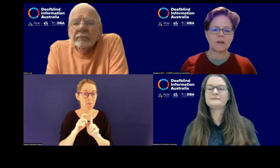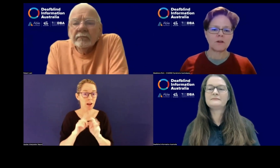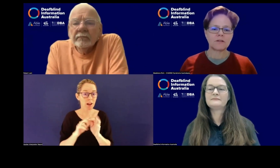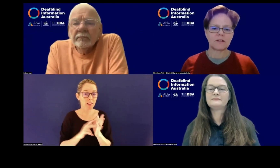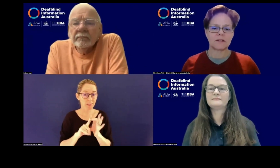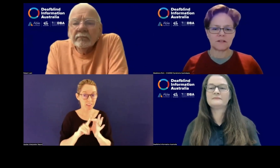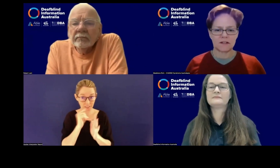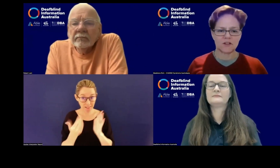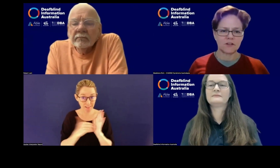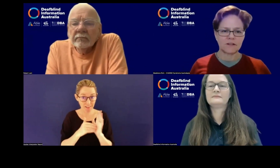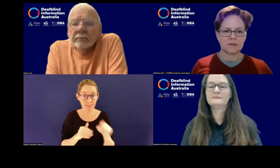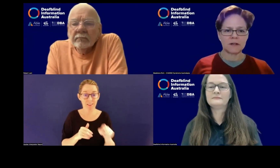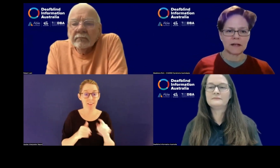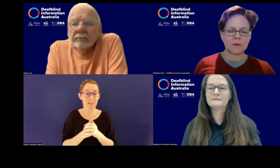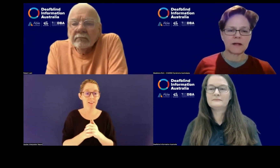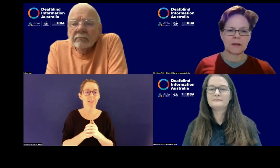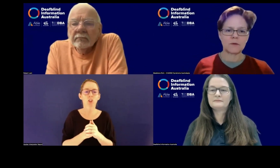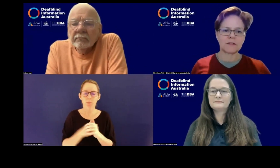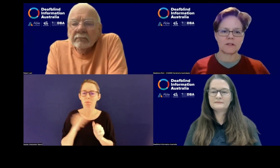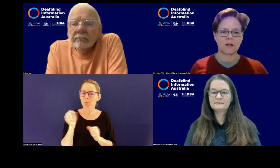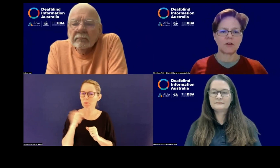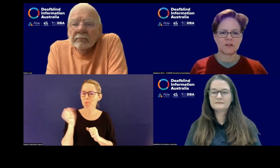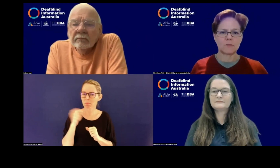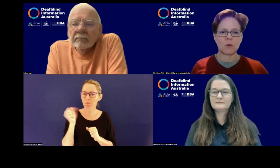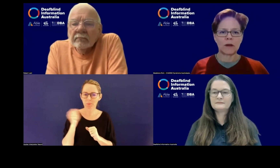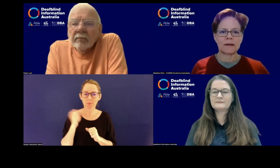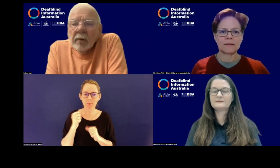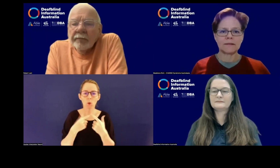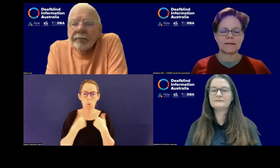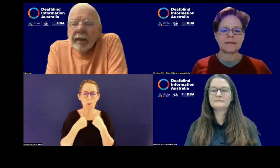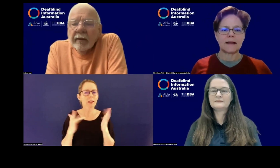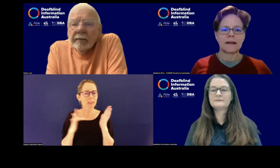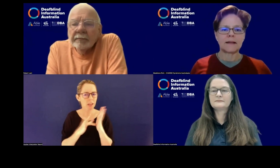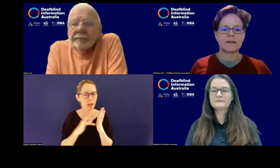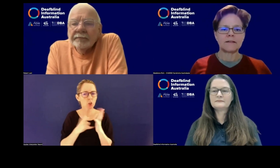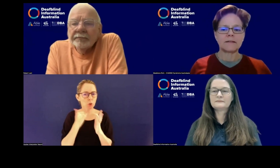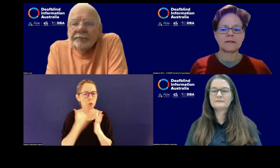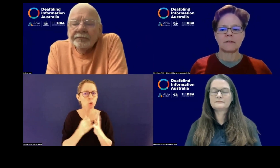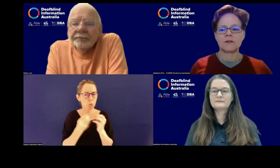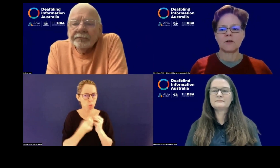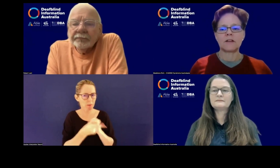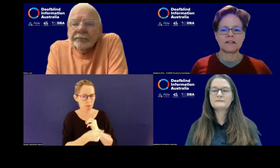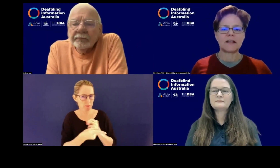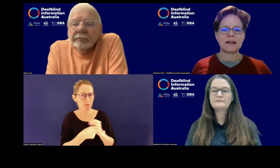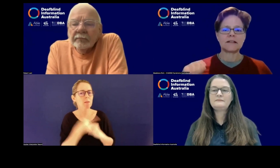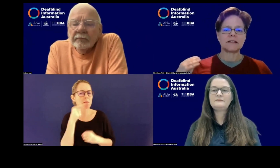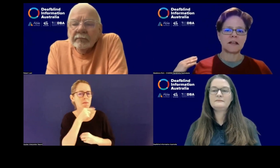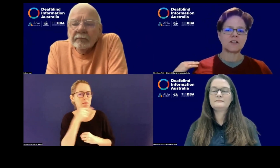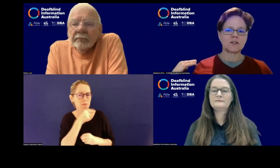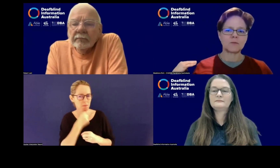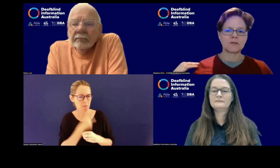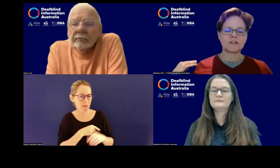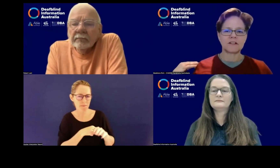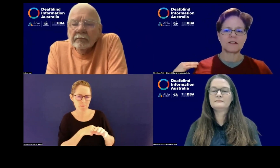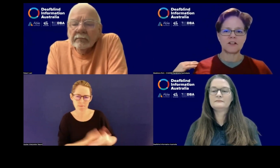We used the touch cues similarly when he was a lot smaller and to get his attention was